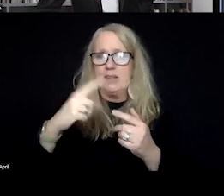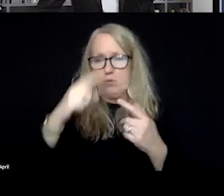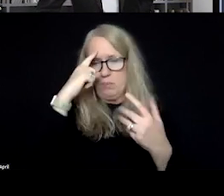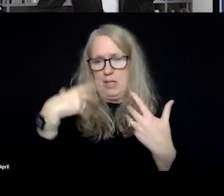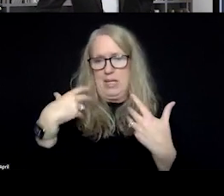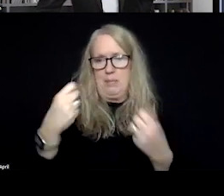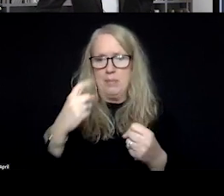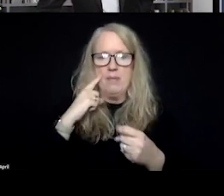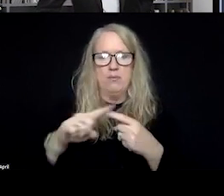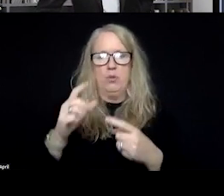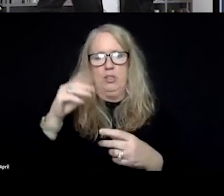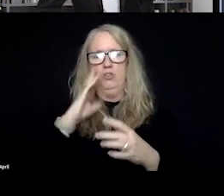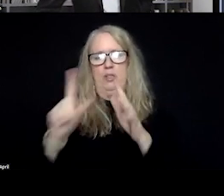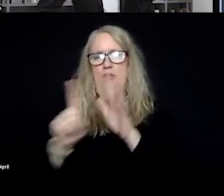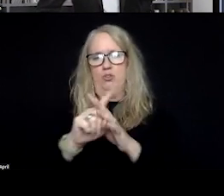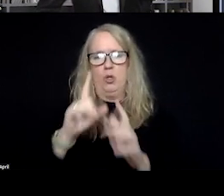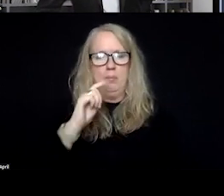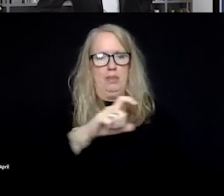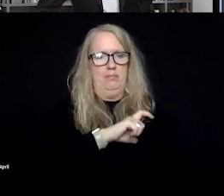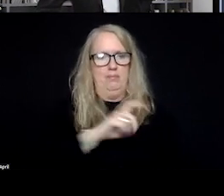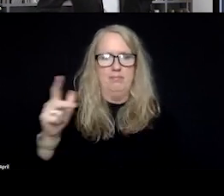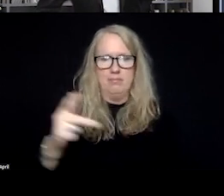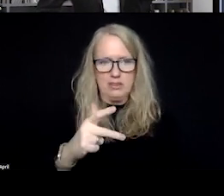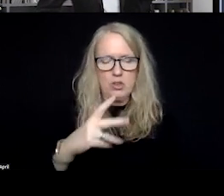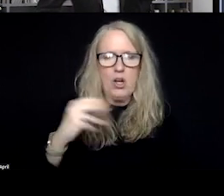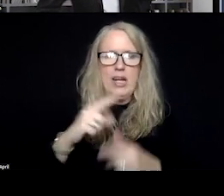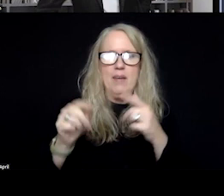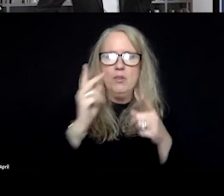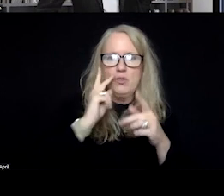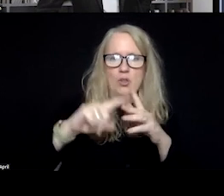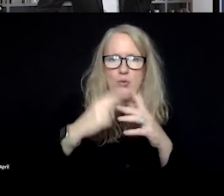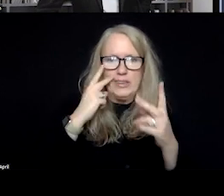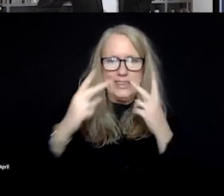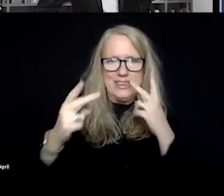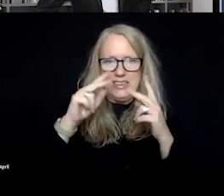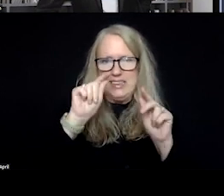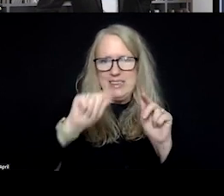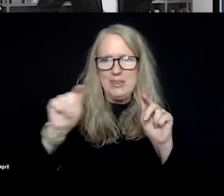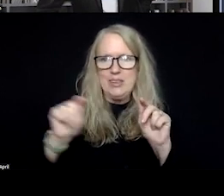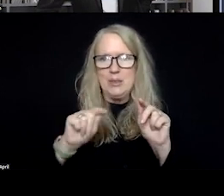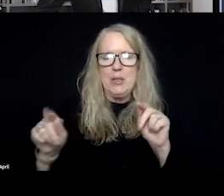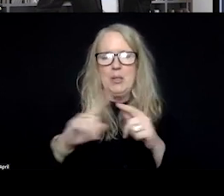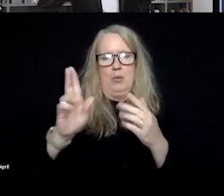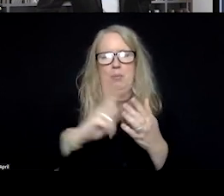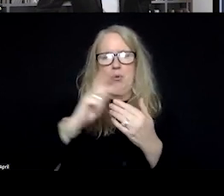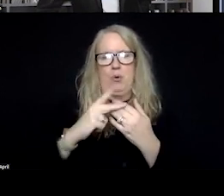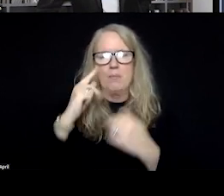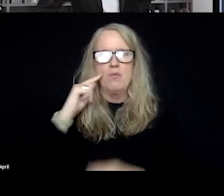A POLICE CARE. YOU SHOULD SEE THE PLACE HOLDERS FOR 2024 WITH